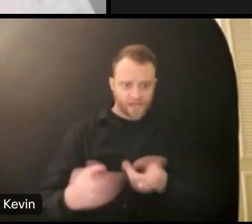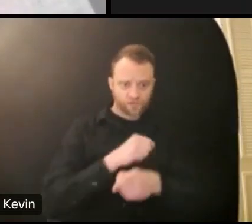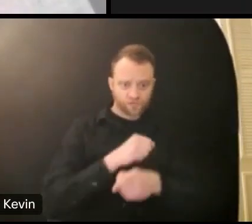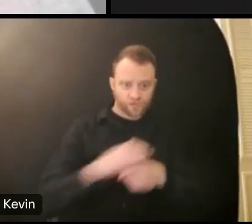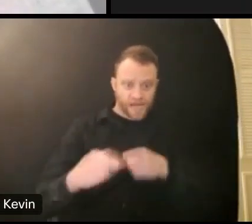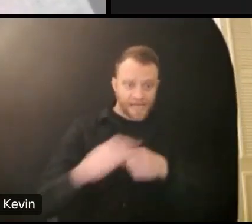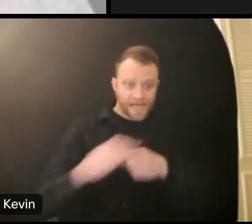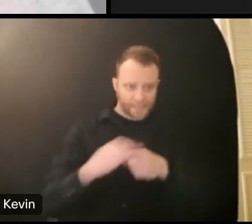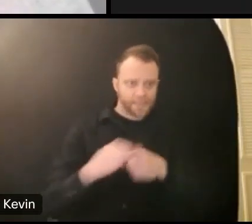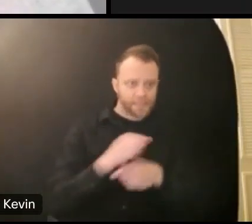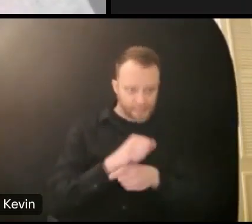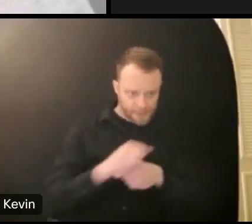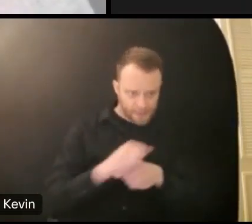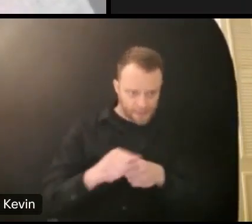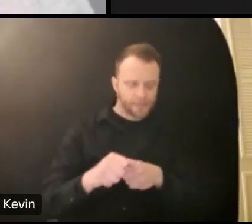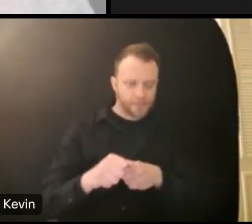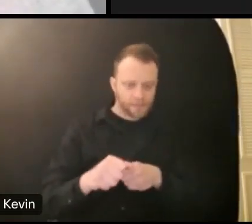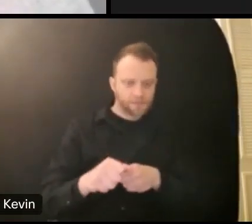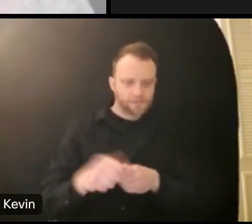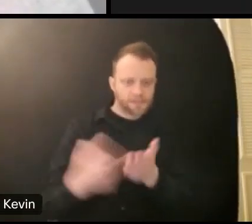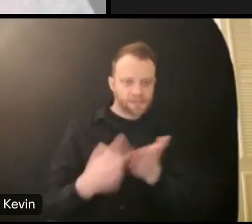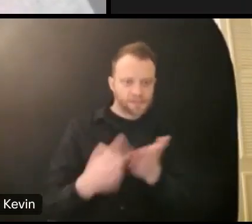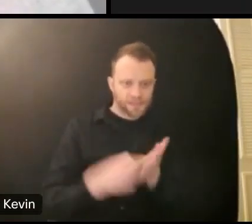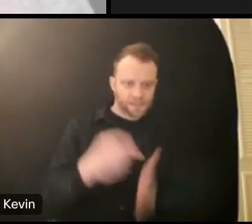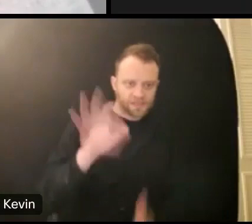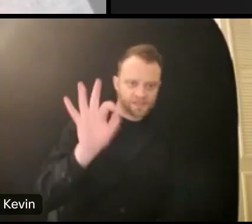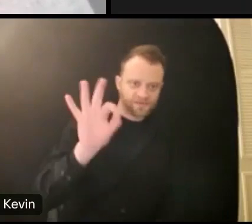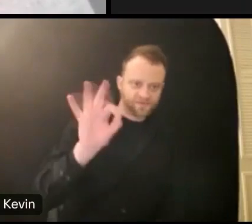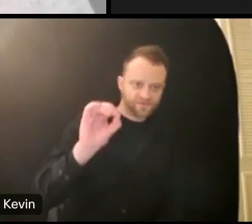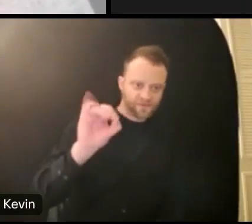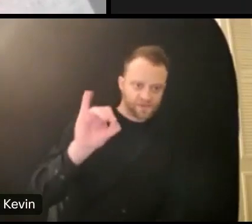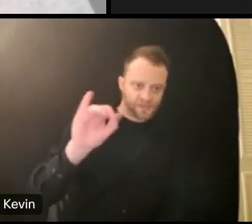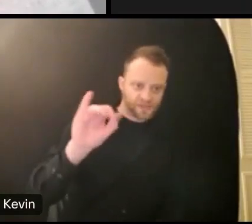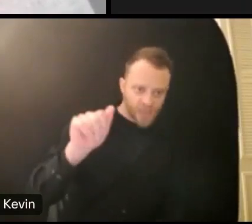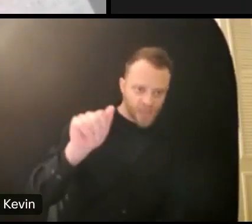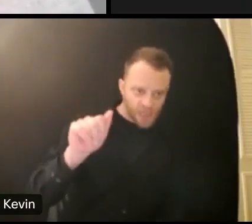bit about BEGA and that we're going to do FOIA, we're going to do Zoning training,